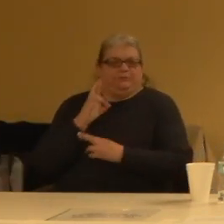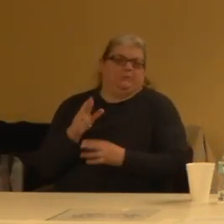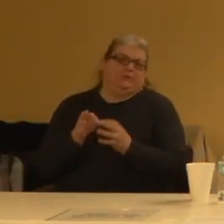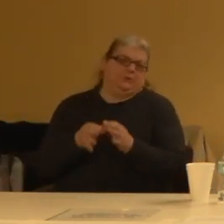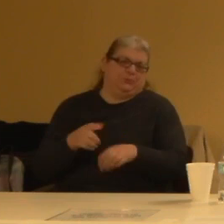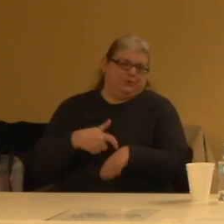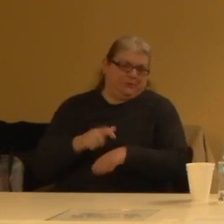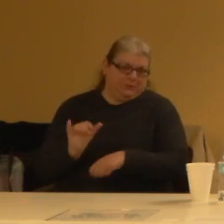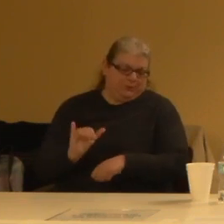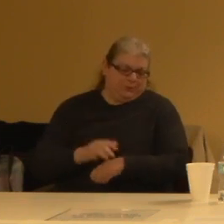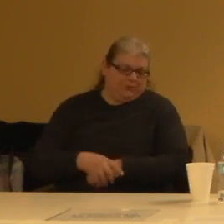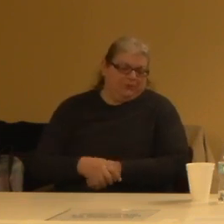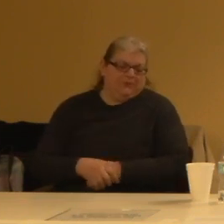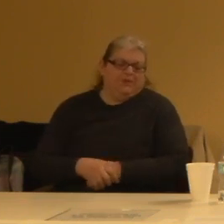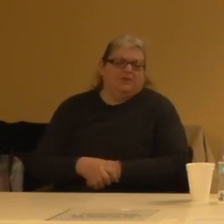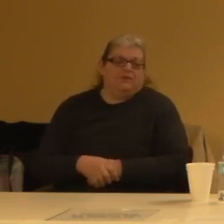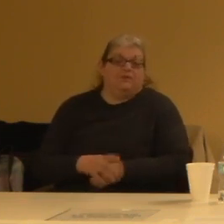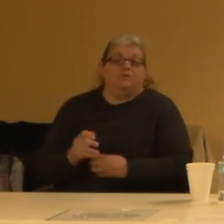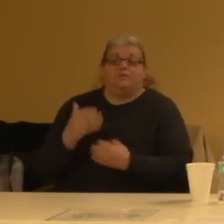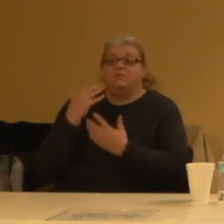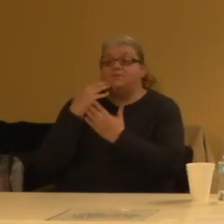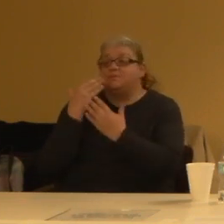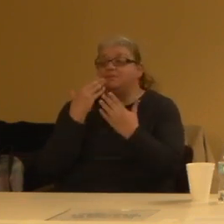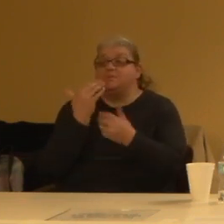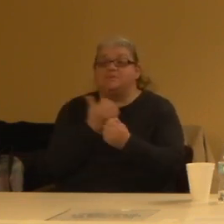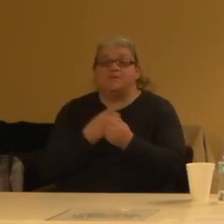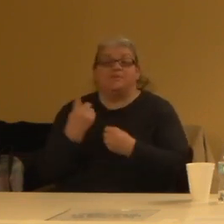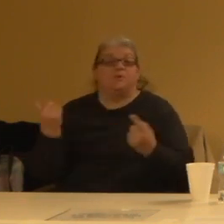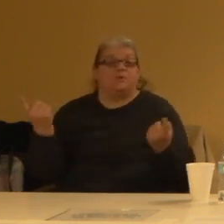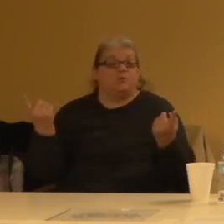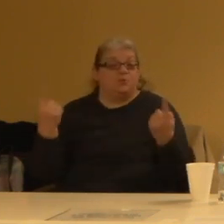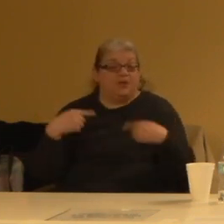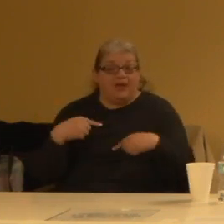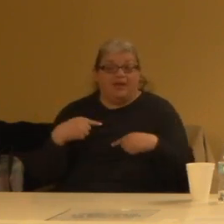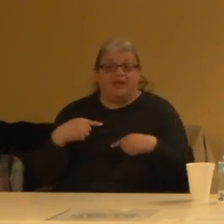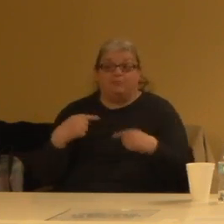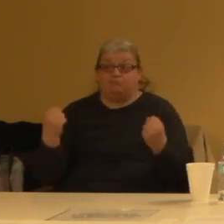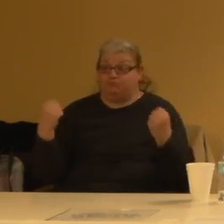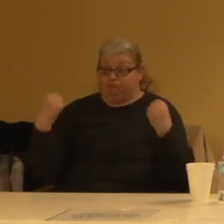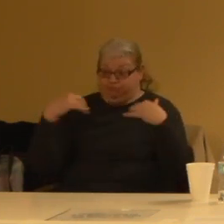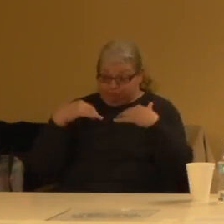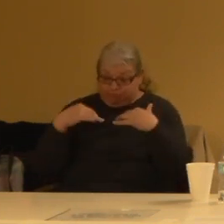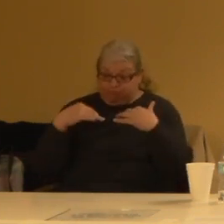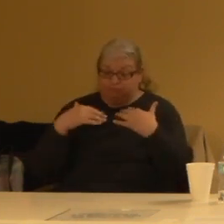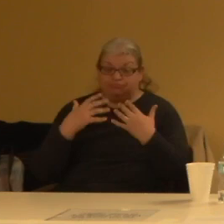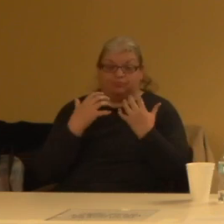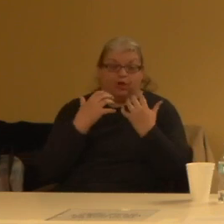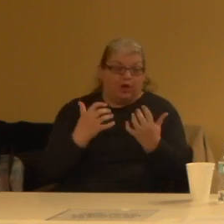I want to thank everybody that came in person, audience, guests, everybody,